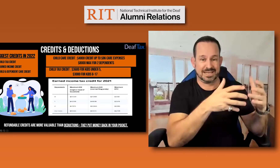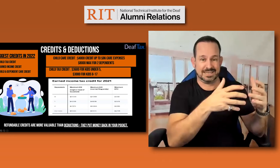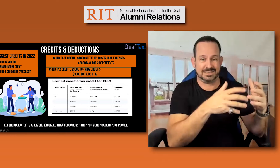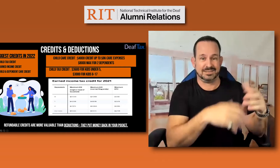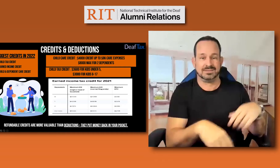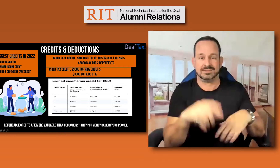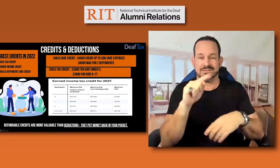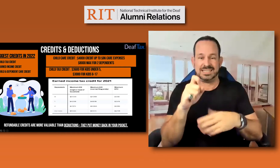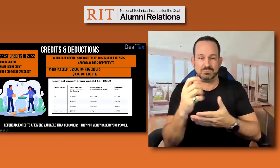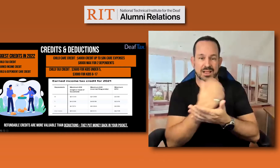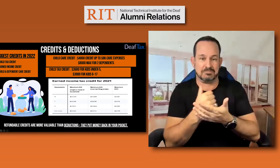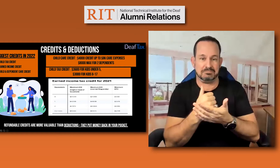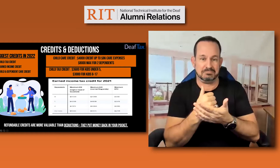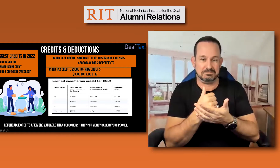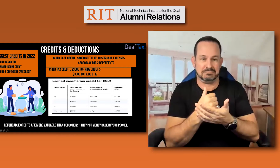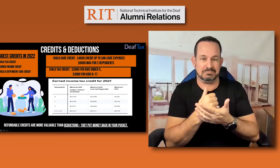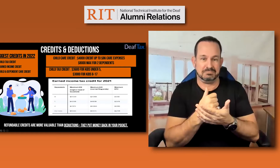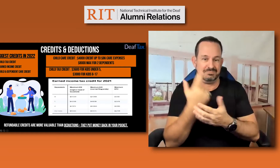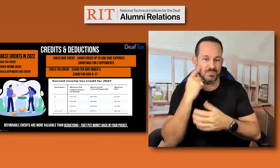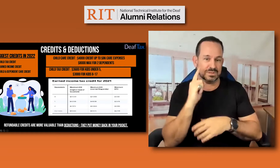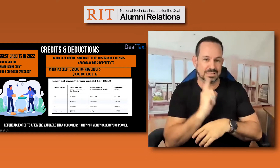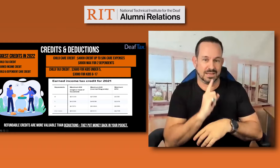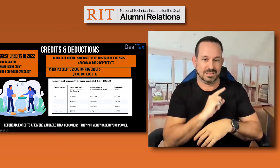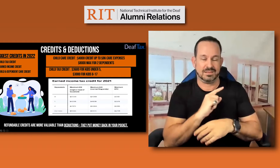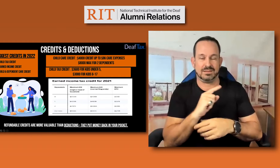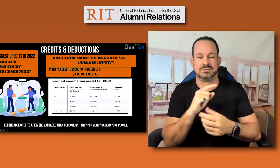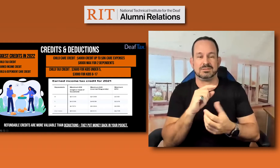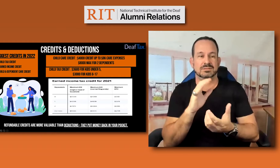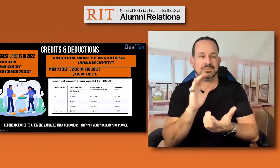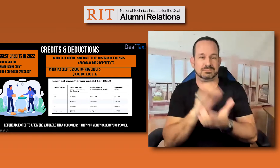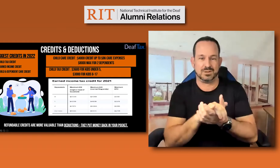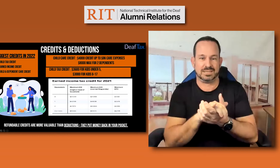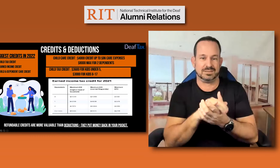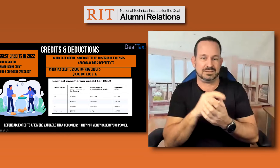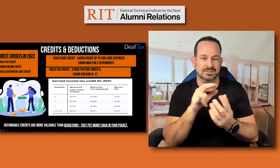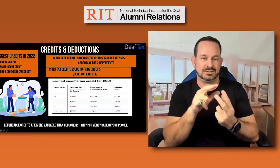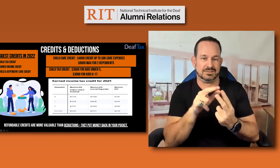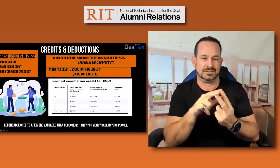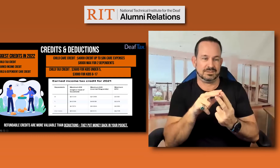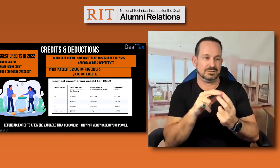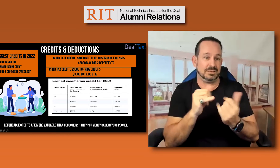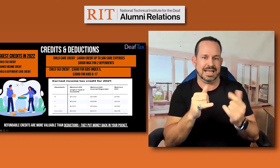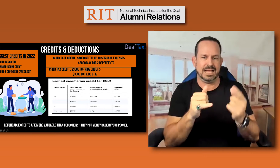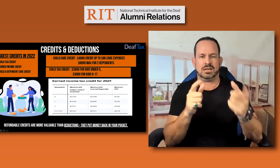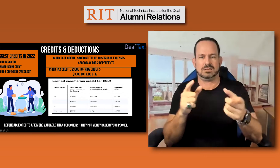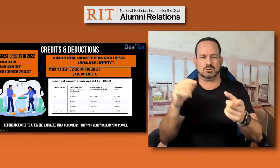Now that we are finished with the discussion about tax brackets and we've talked about income